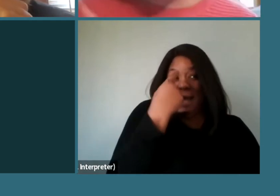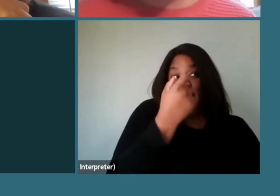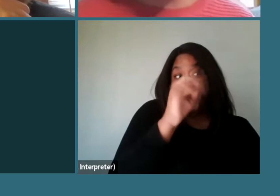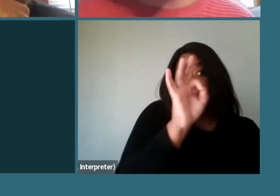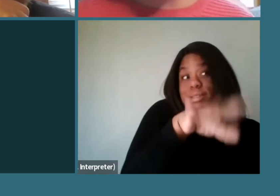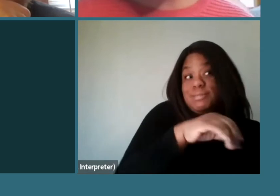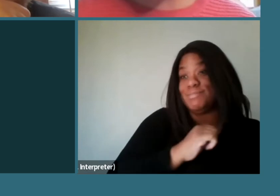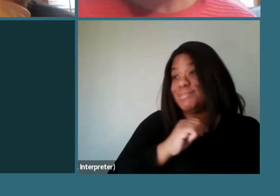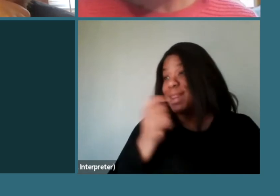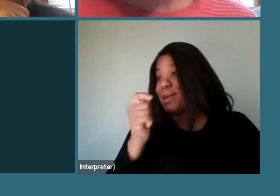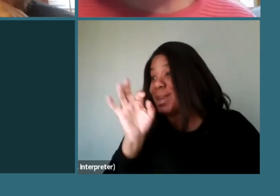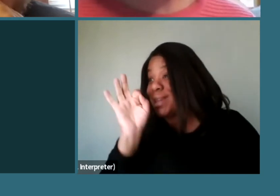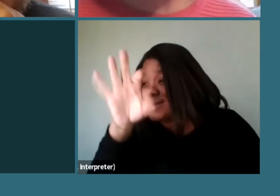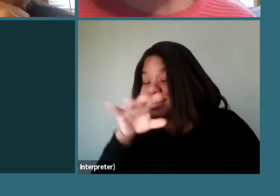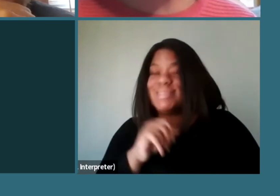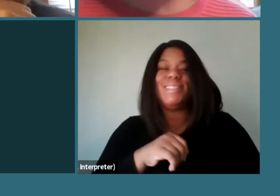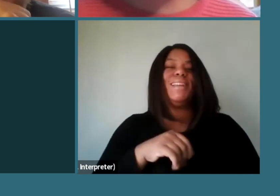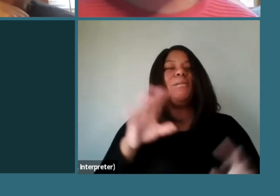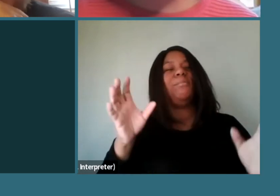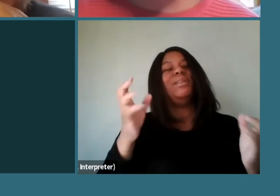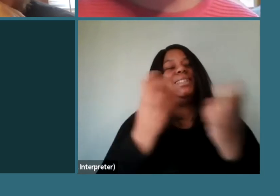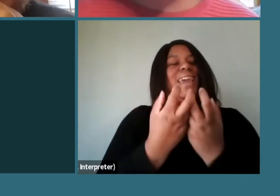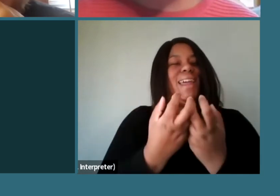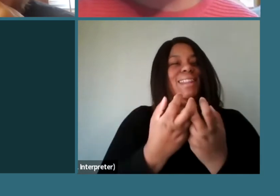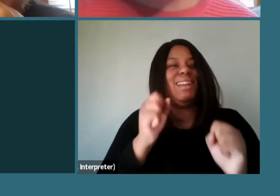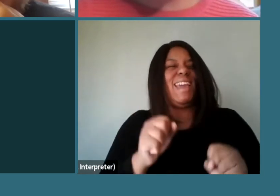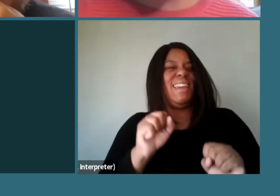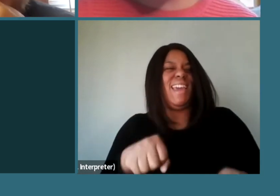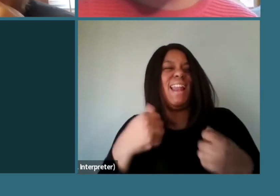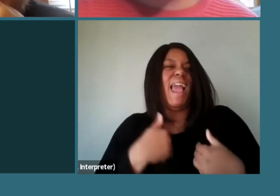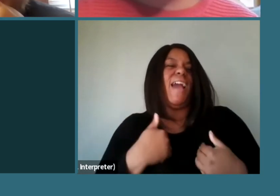and putting it together so it can give as much of a well rounded experience